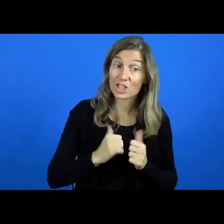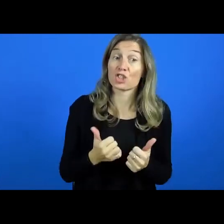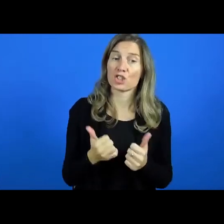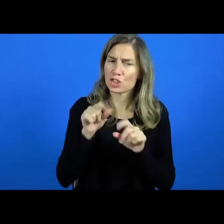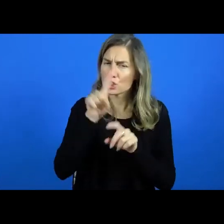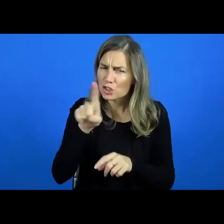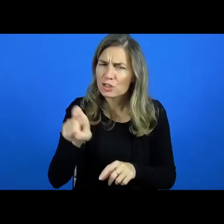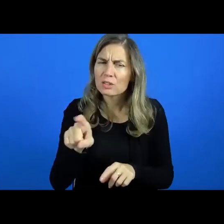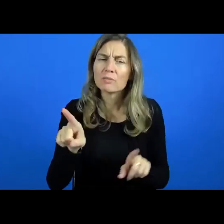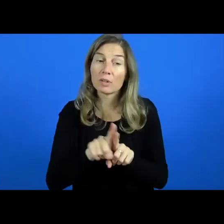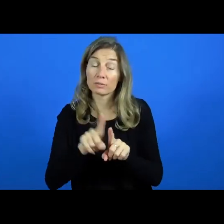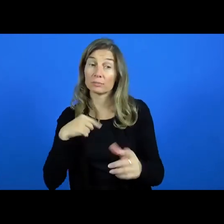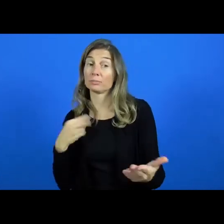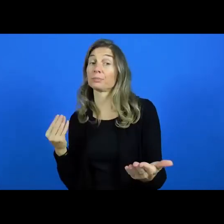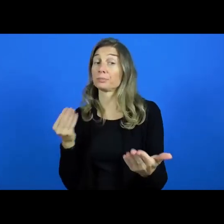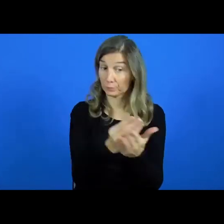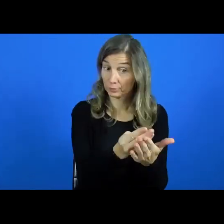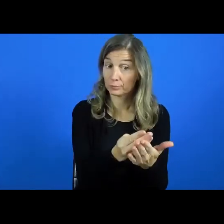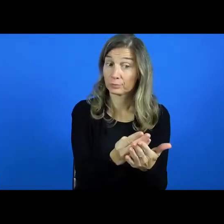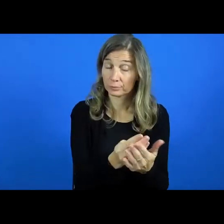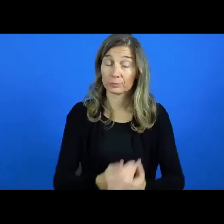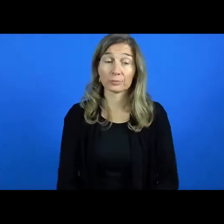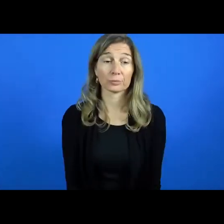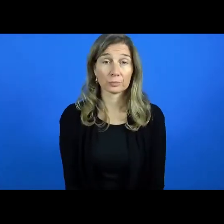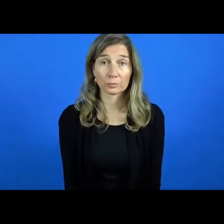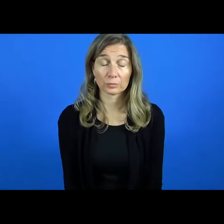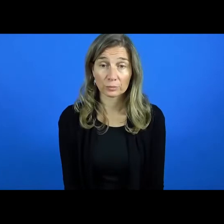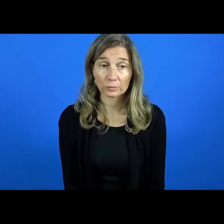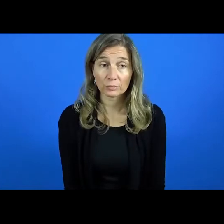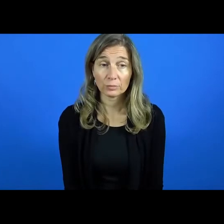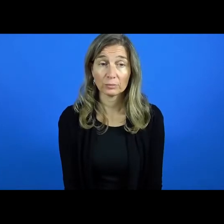to the use of ESI funds.